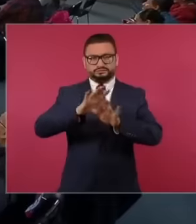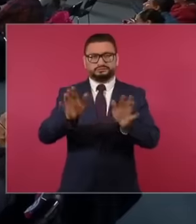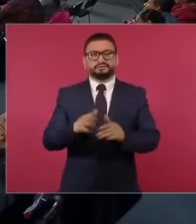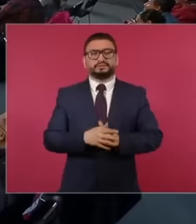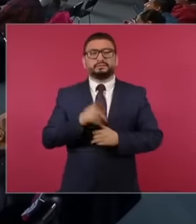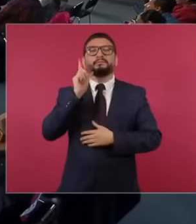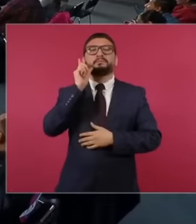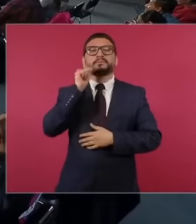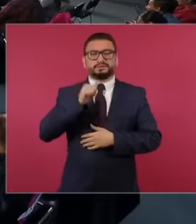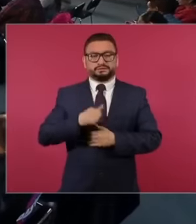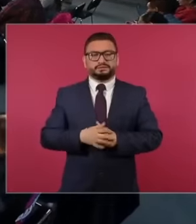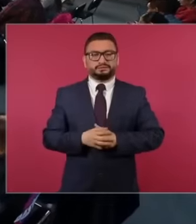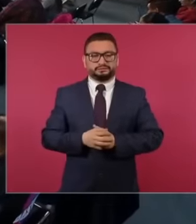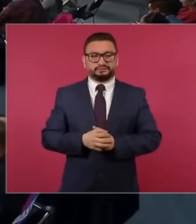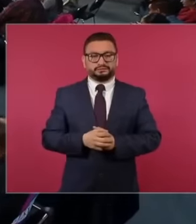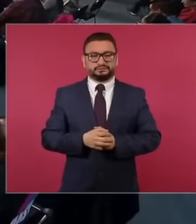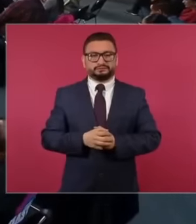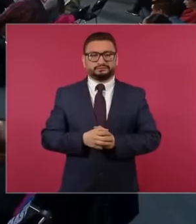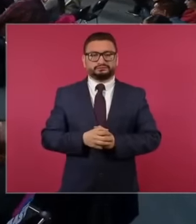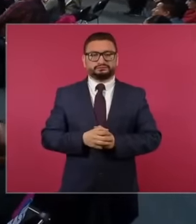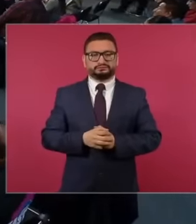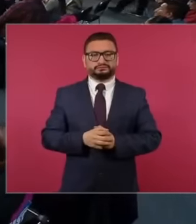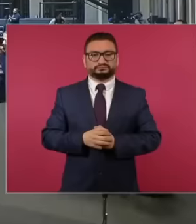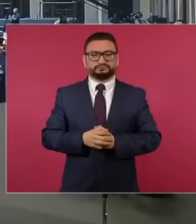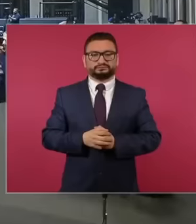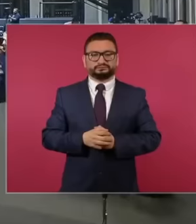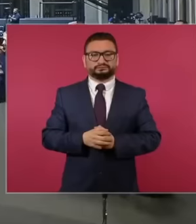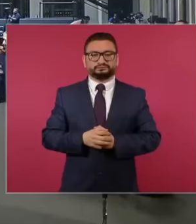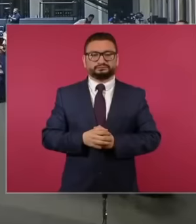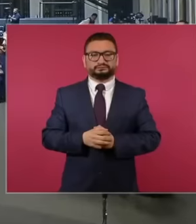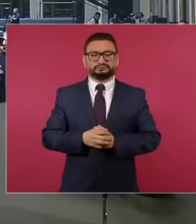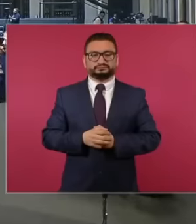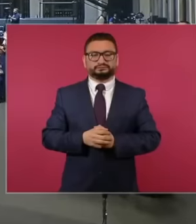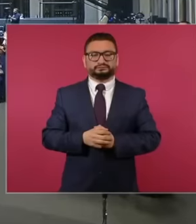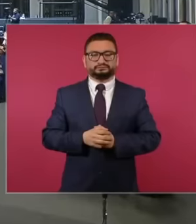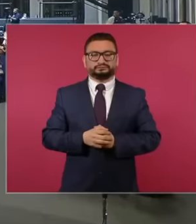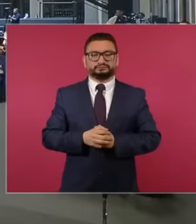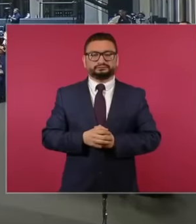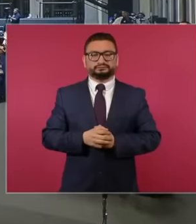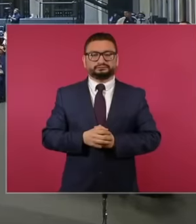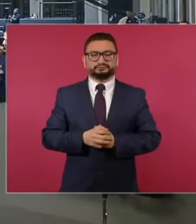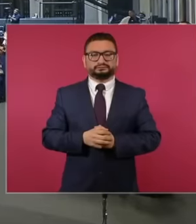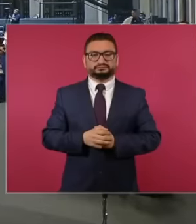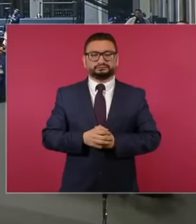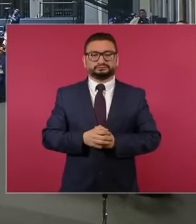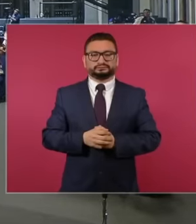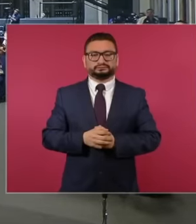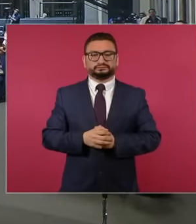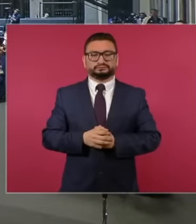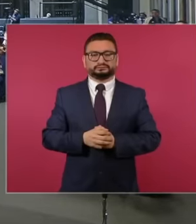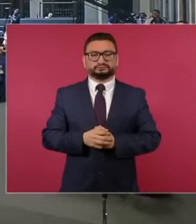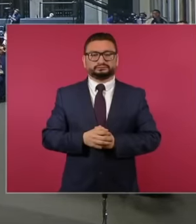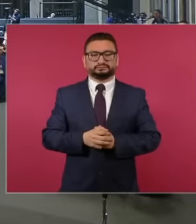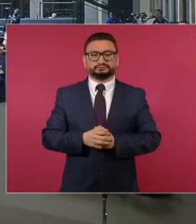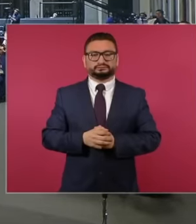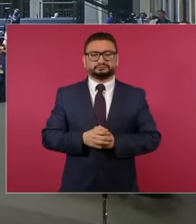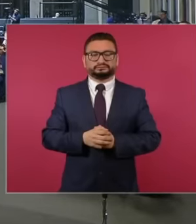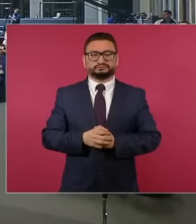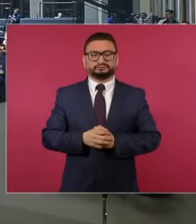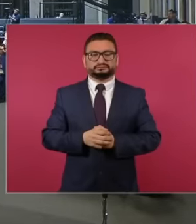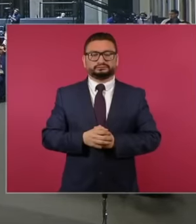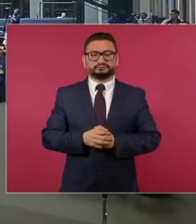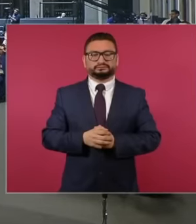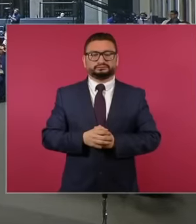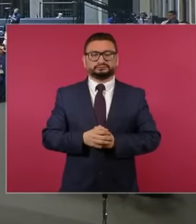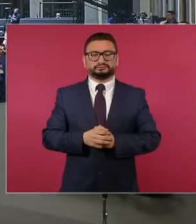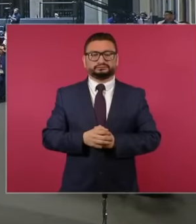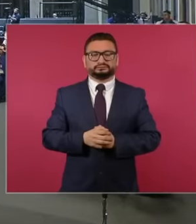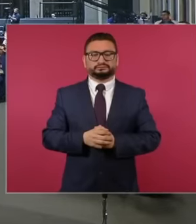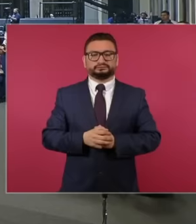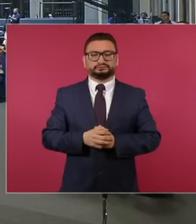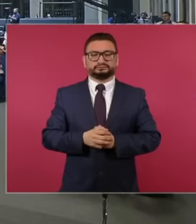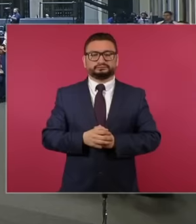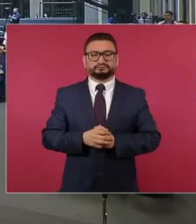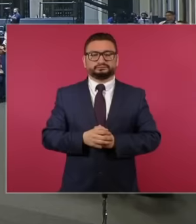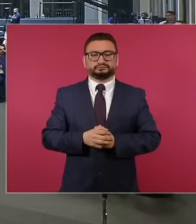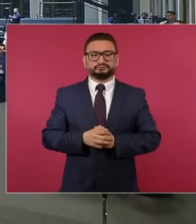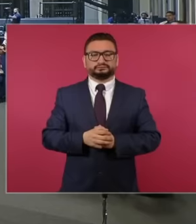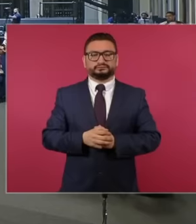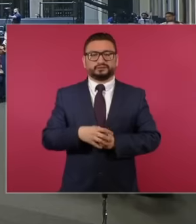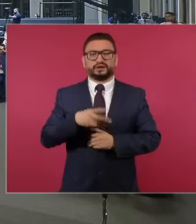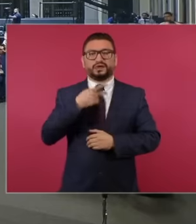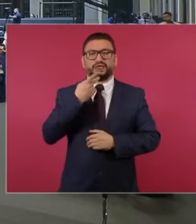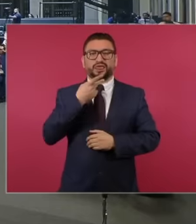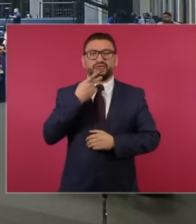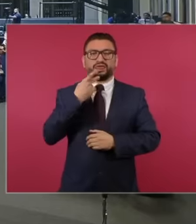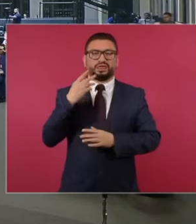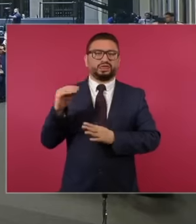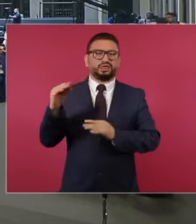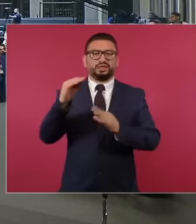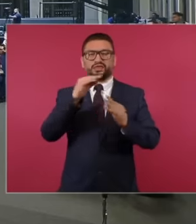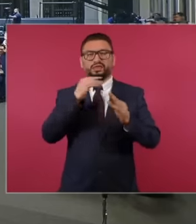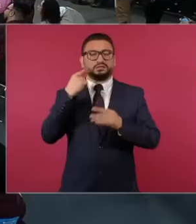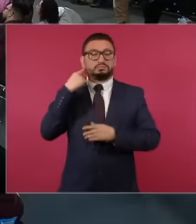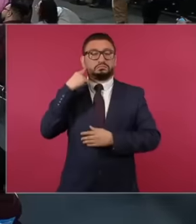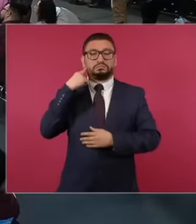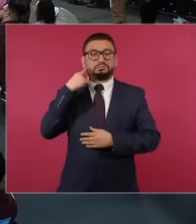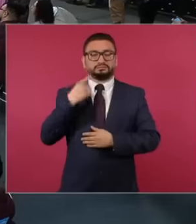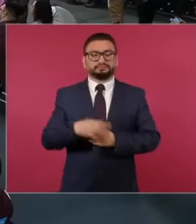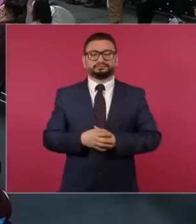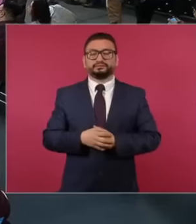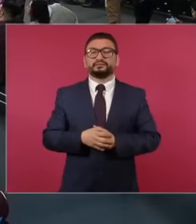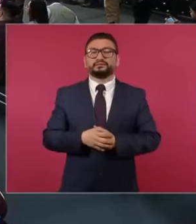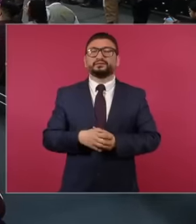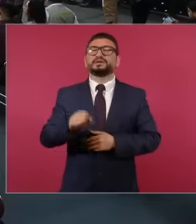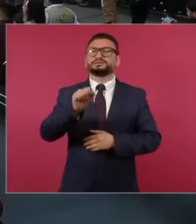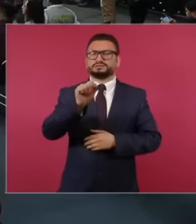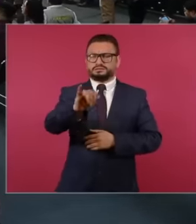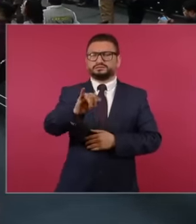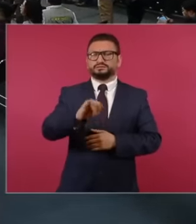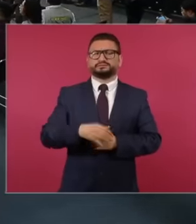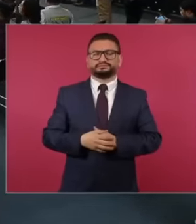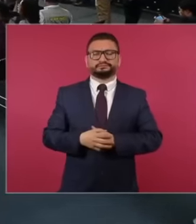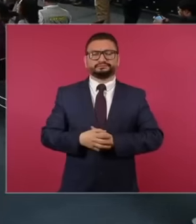tomorrow with problems of that